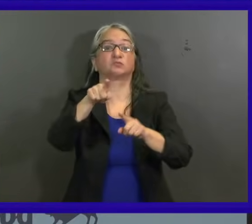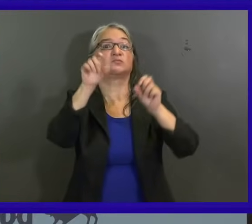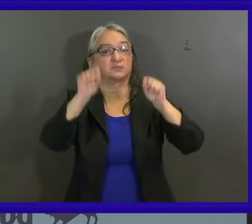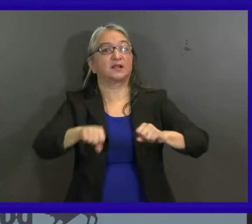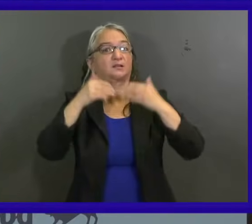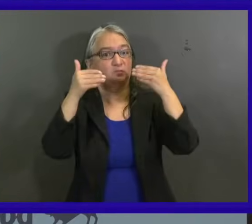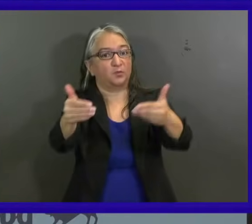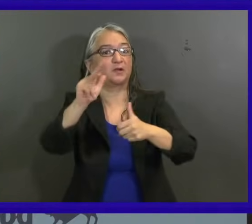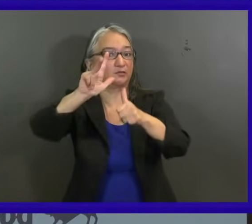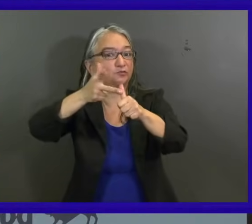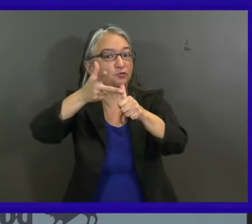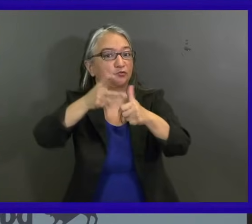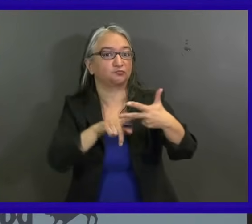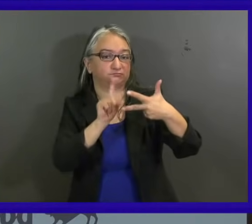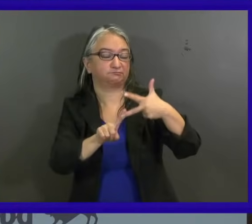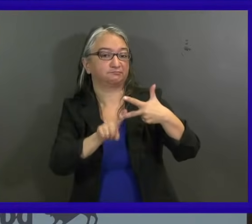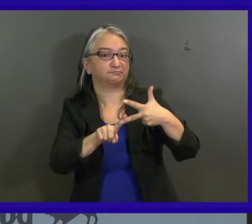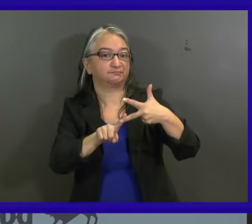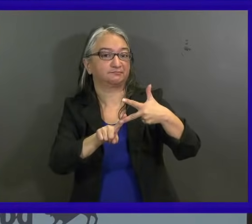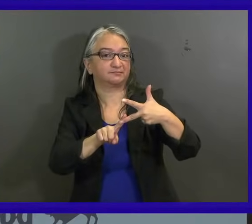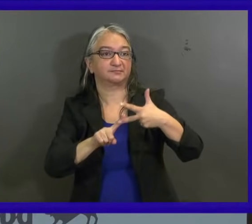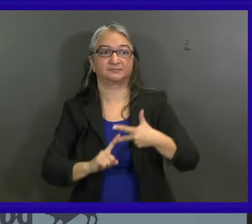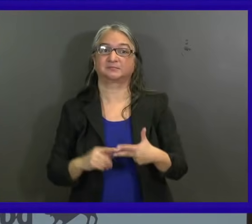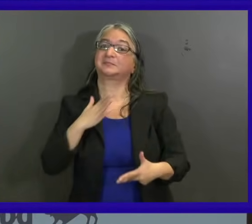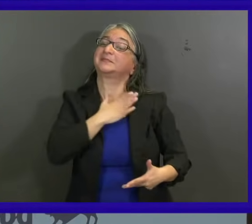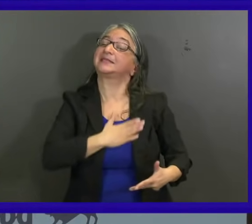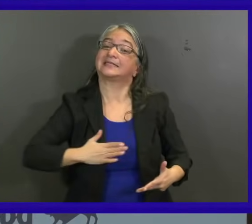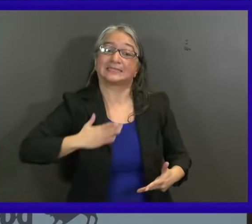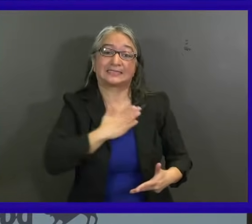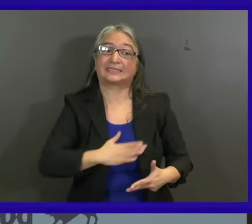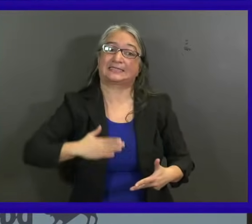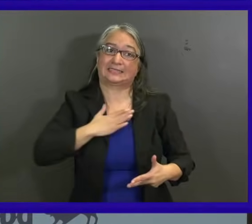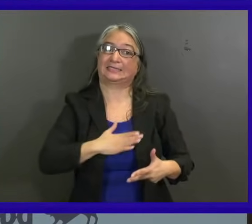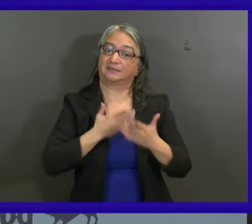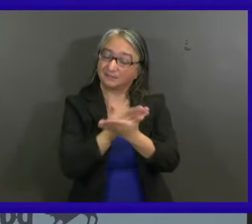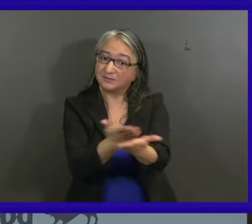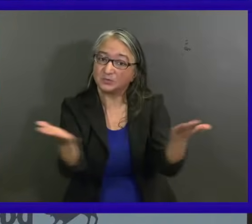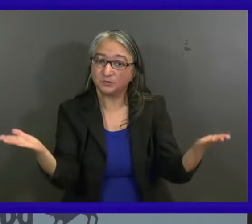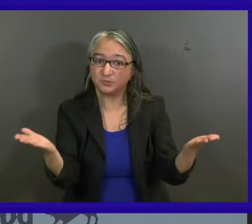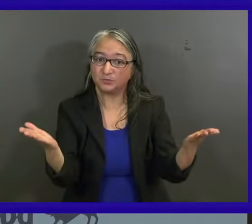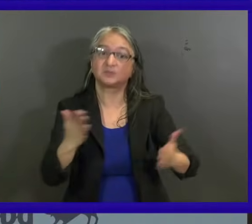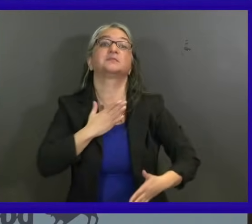so we're making that plea to manitobans to do whatever we can to get as many eligible